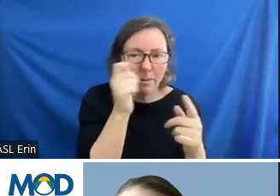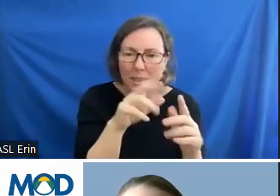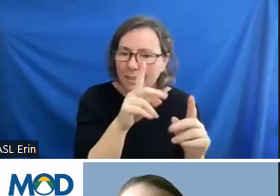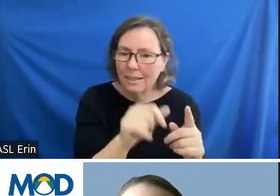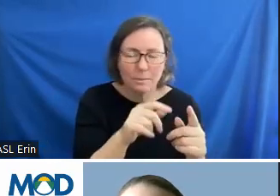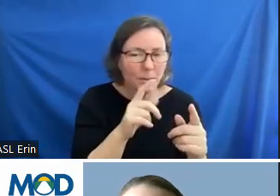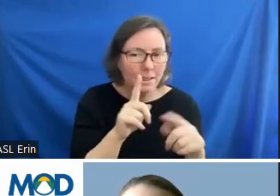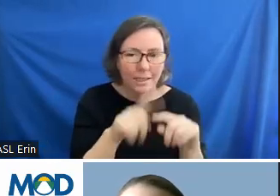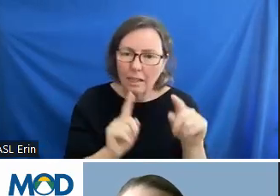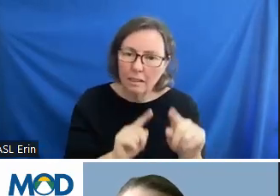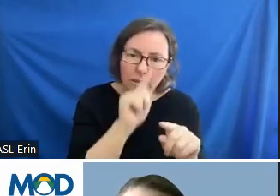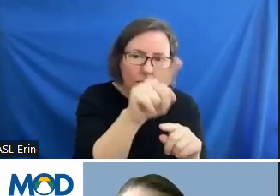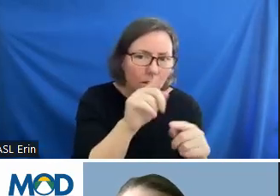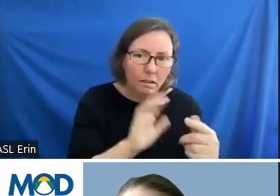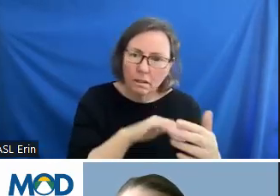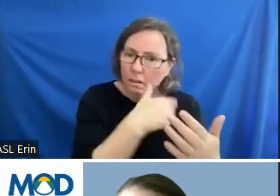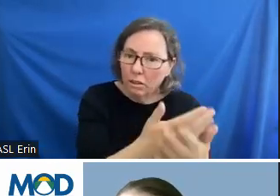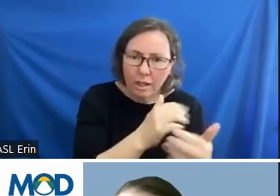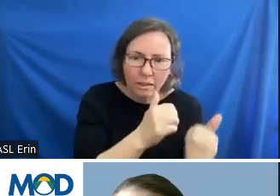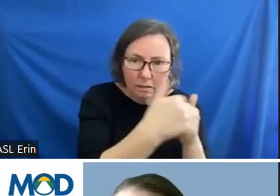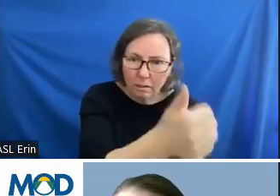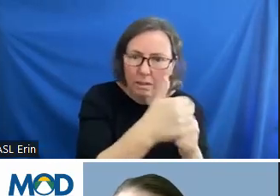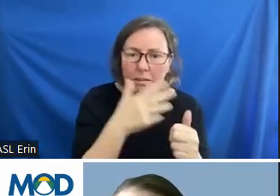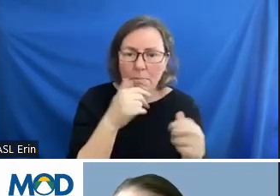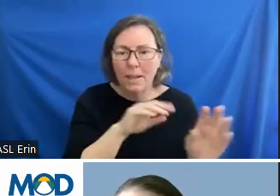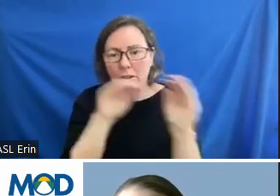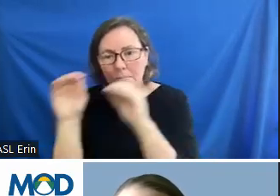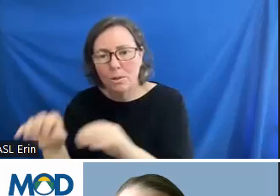and it just makes sense operationally for that to be a permanent transfer.